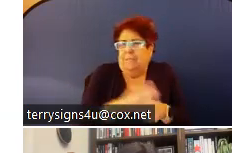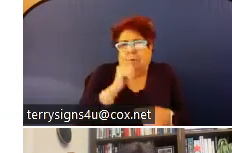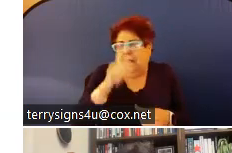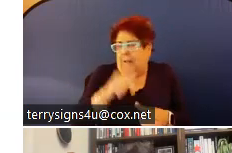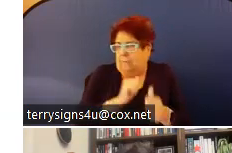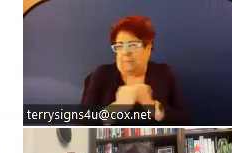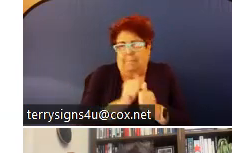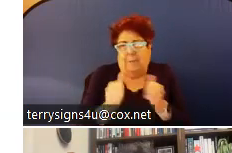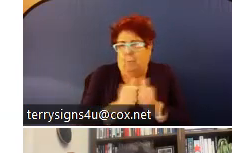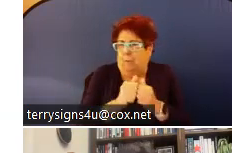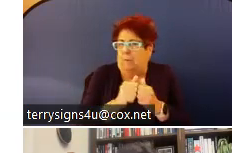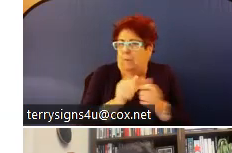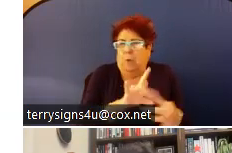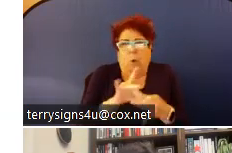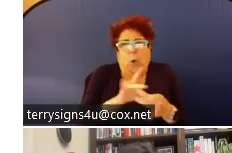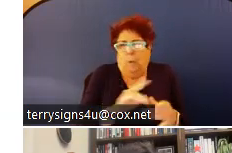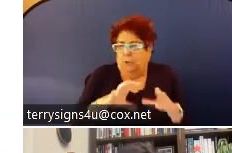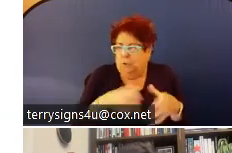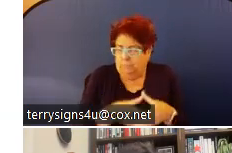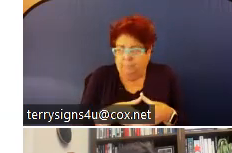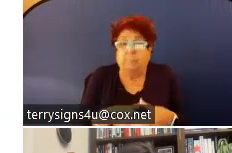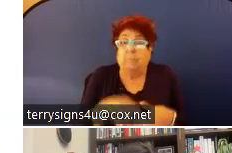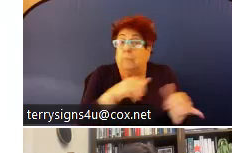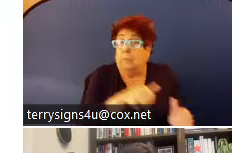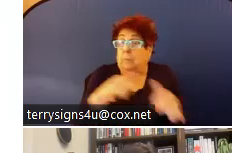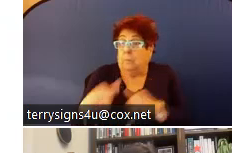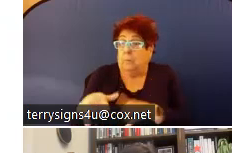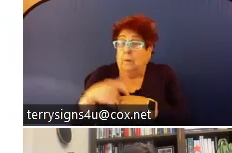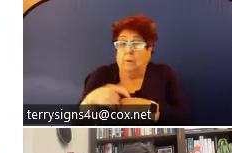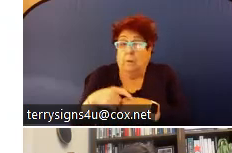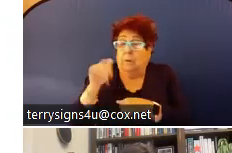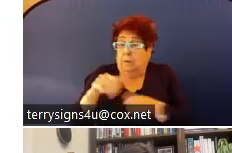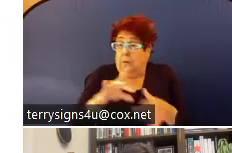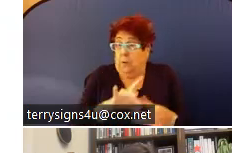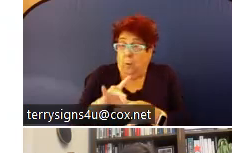At the same time, as the coalition participates, we see a need for regular individual check ins.